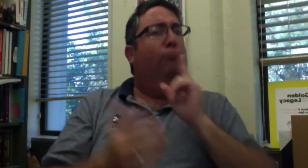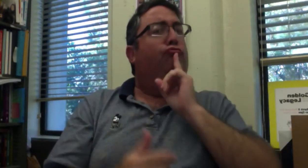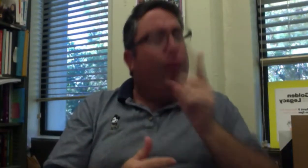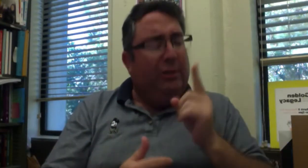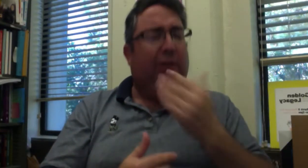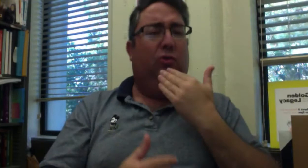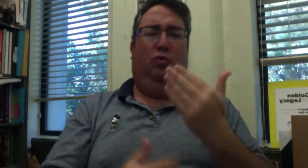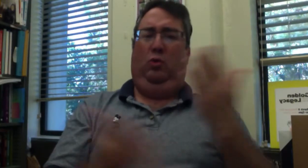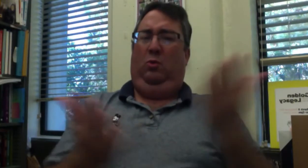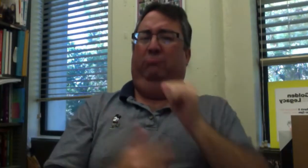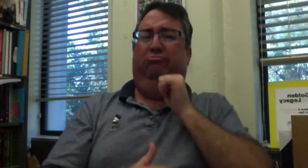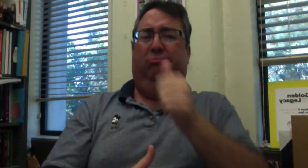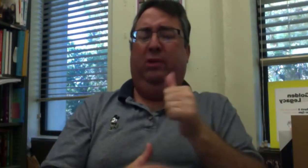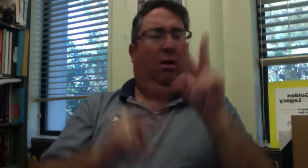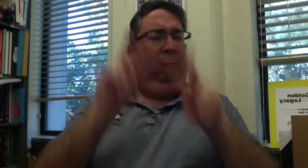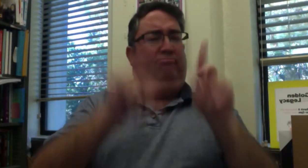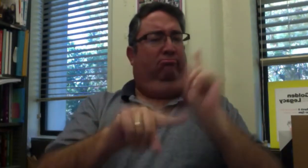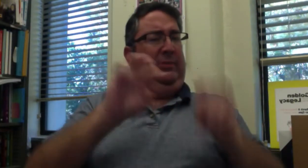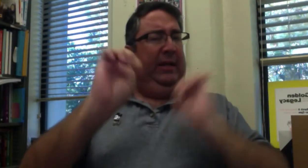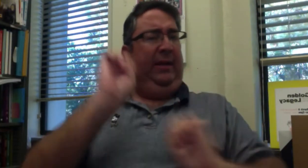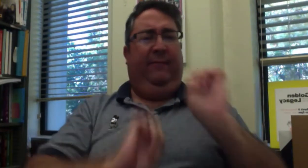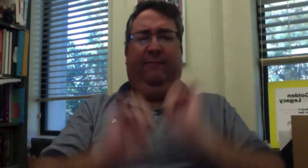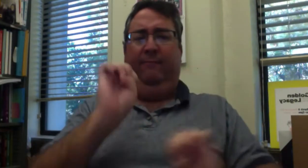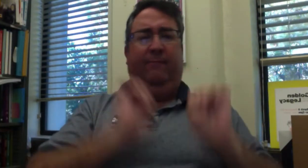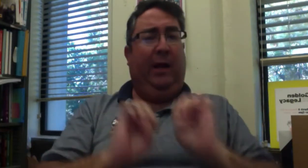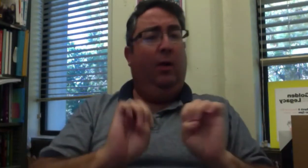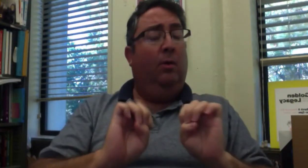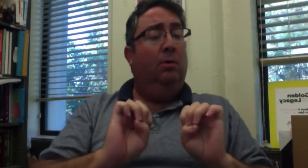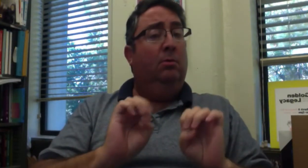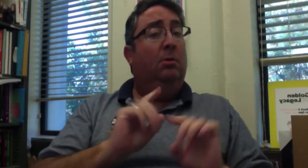But you must understand, do these Hearing people have an "eye" for what they're seeing? No. They really have no basis on which to evaluate the performance.